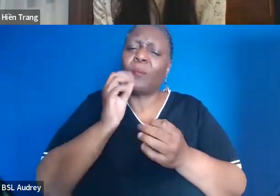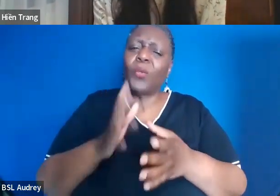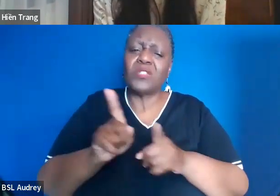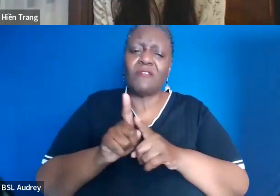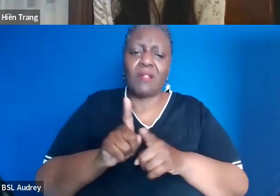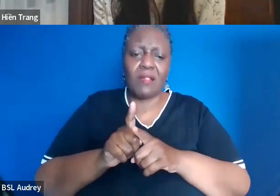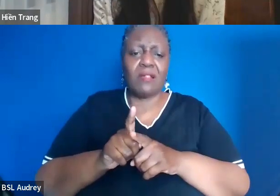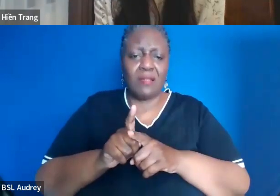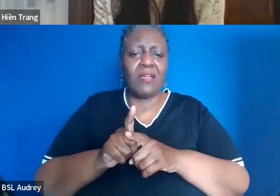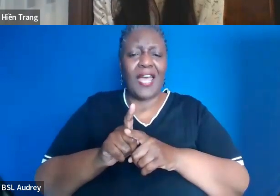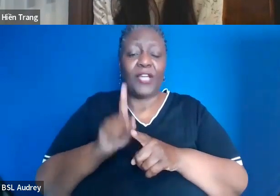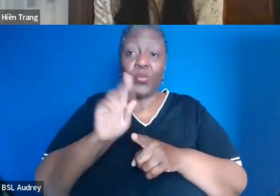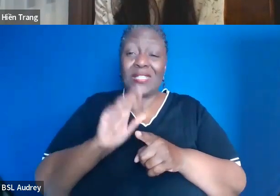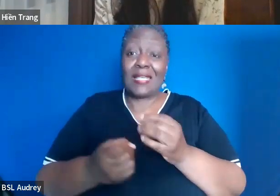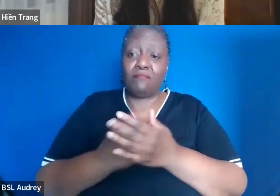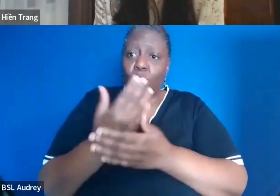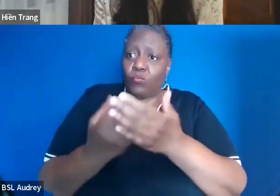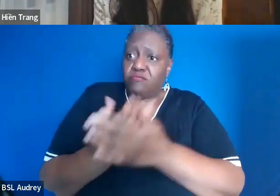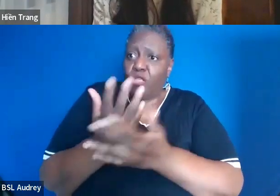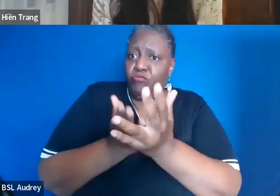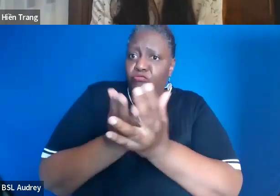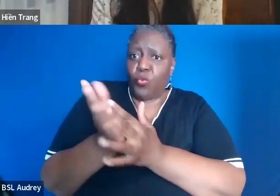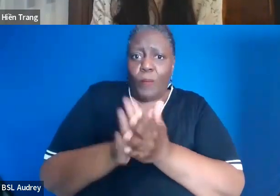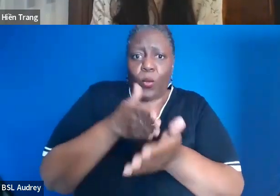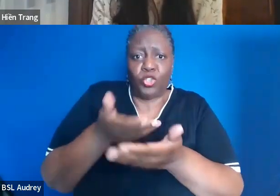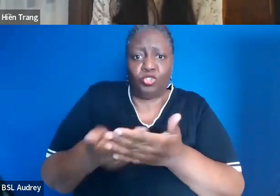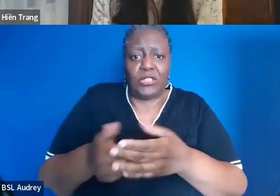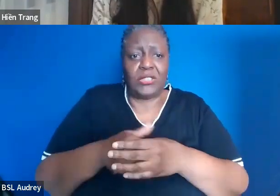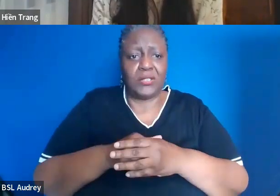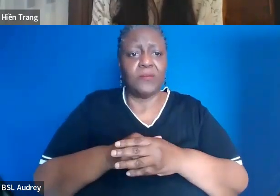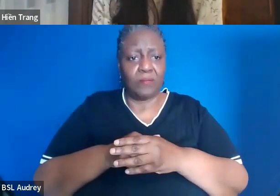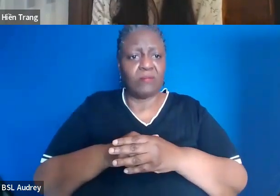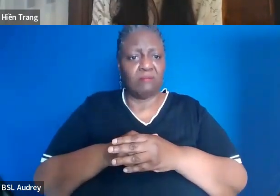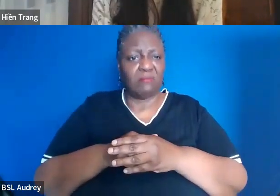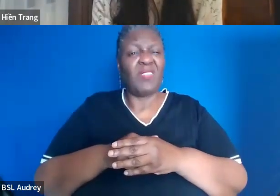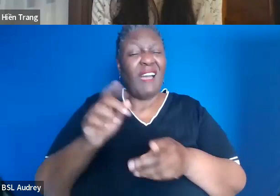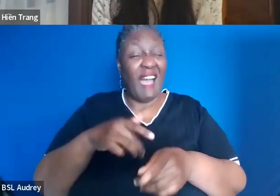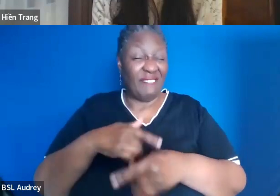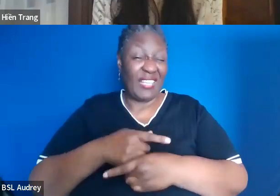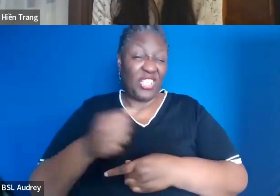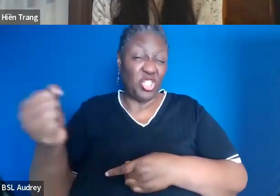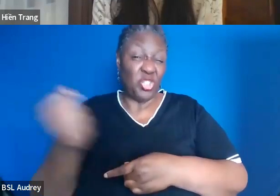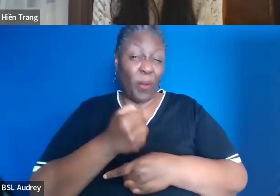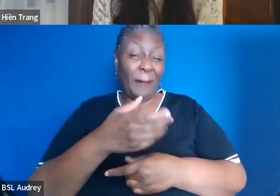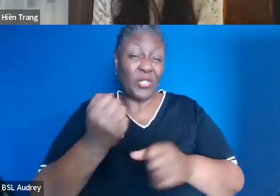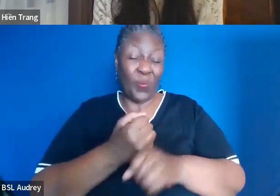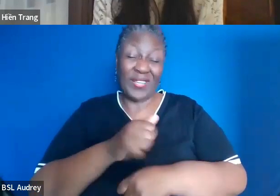to see it manifesting through like poetry so I think it's what you should be doing absolutely and